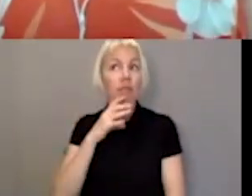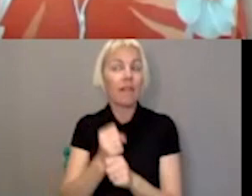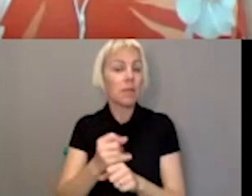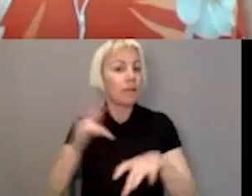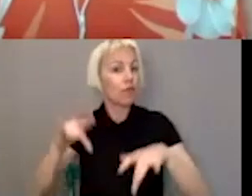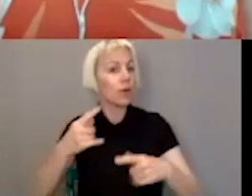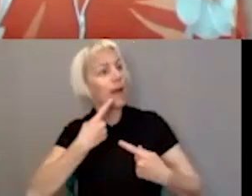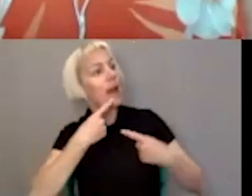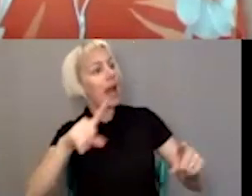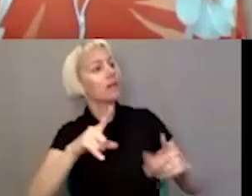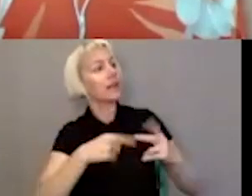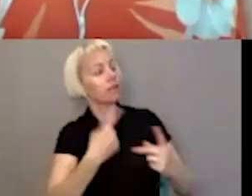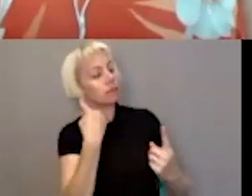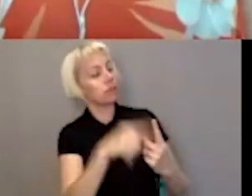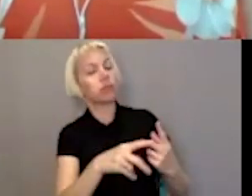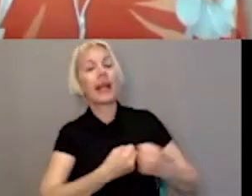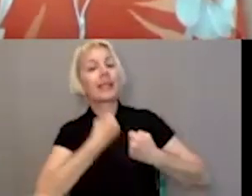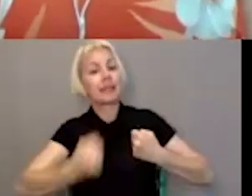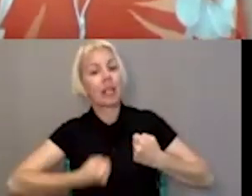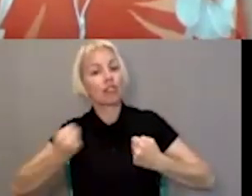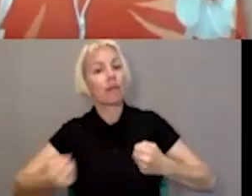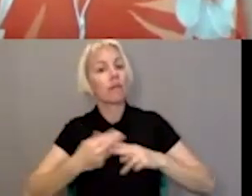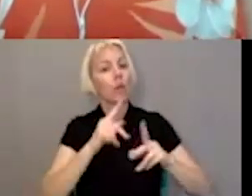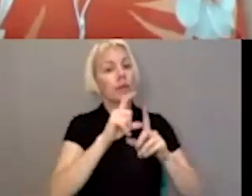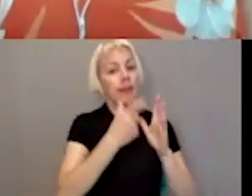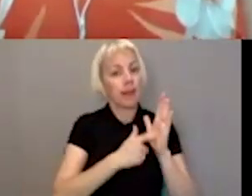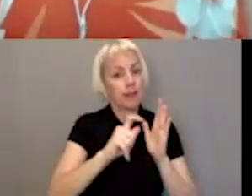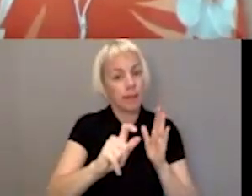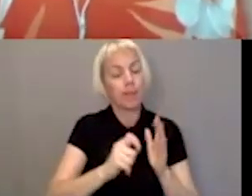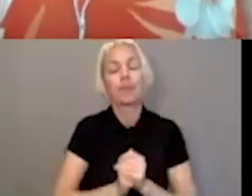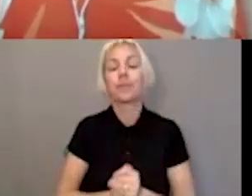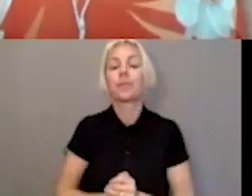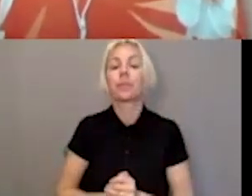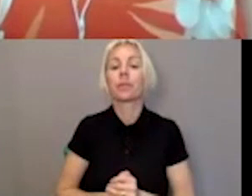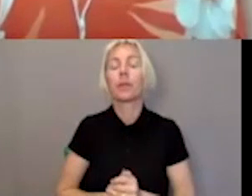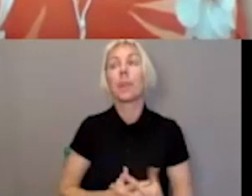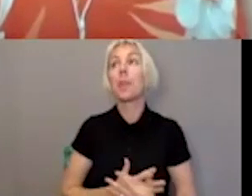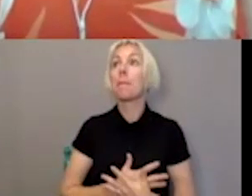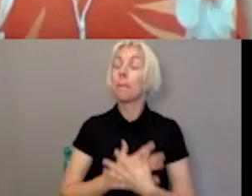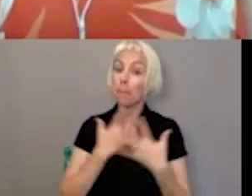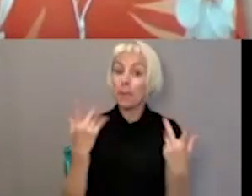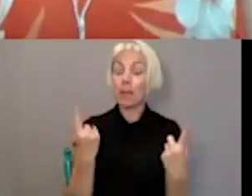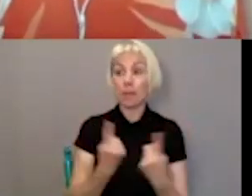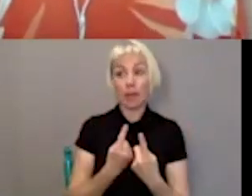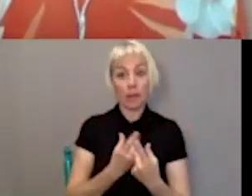more than anything, one of the biggest things so far - and probably the biggest thing - even